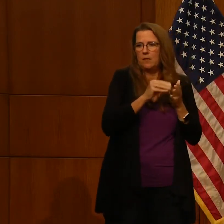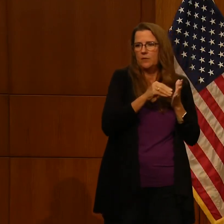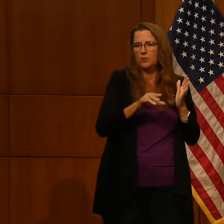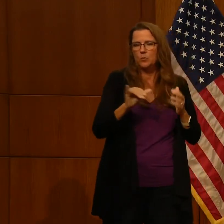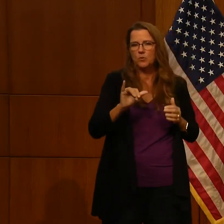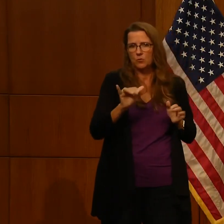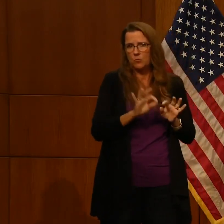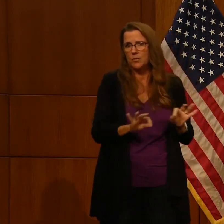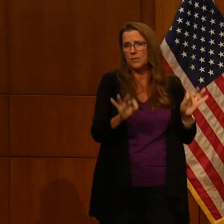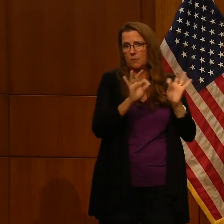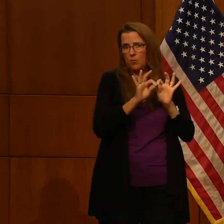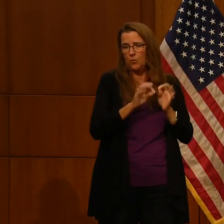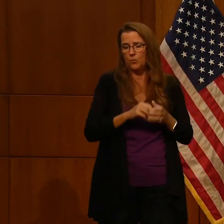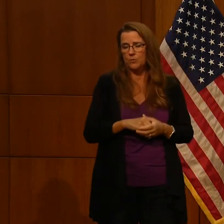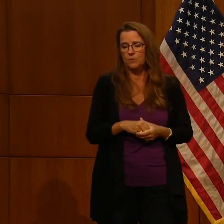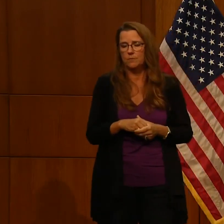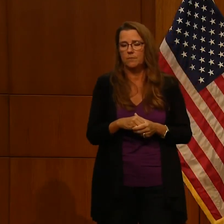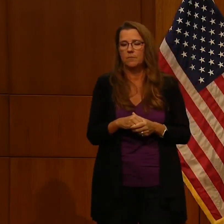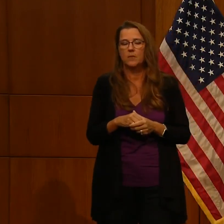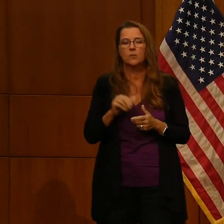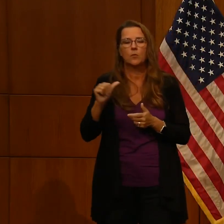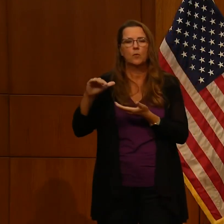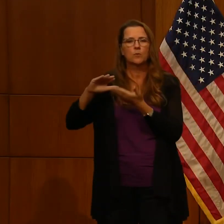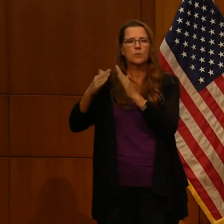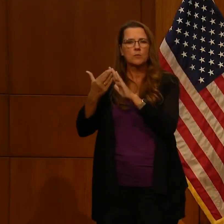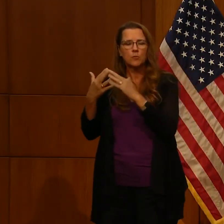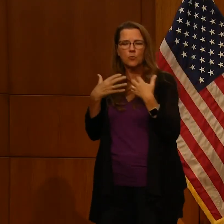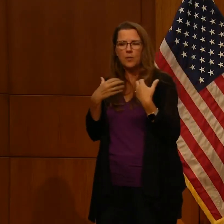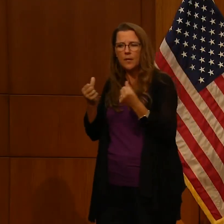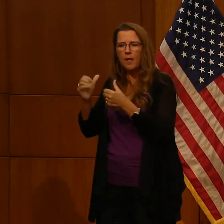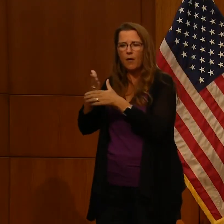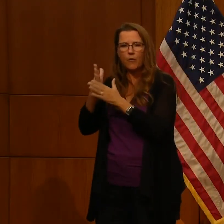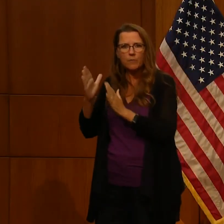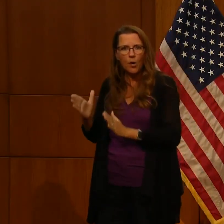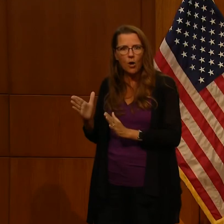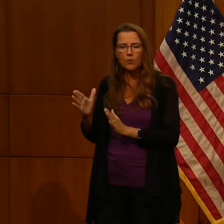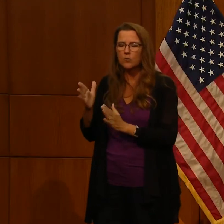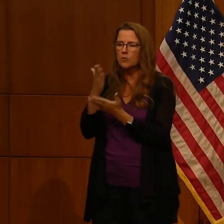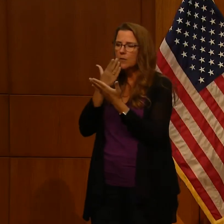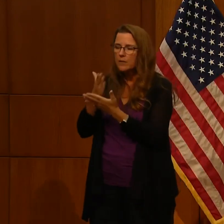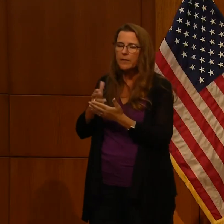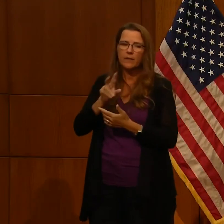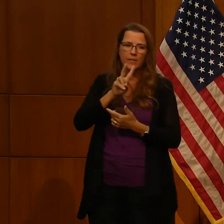EMOTIONAL SAFETY OF OUR STUDENTS. SO WE ARE JUST REALLY